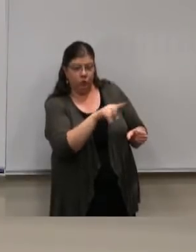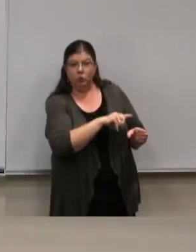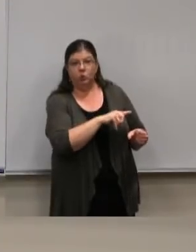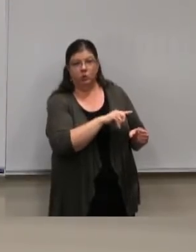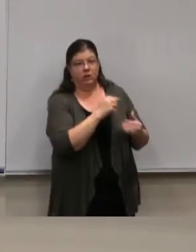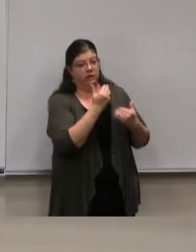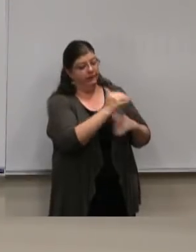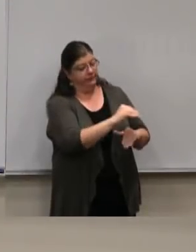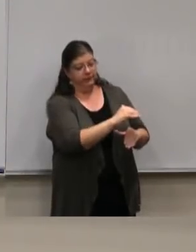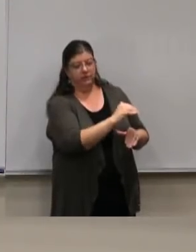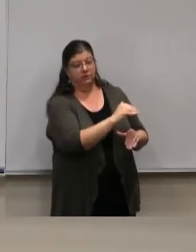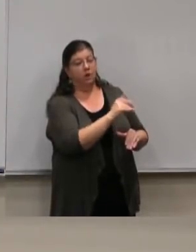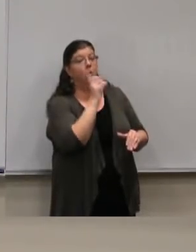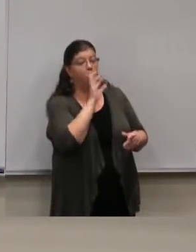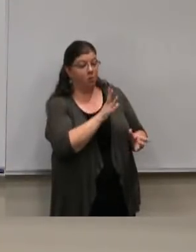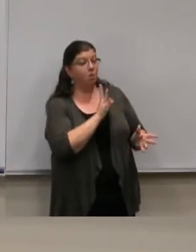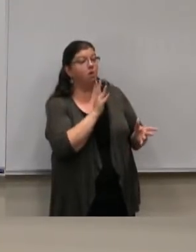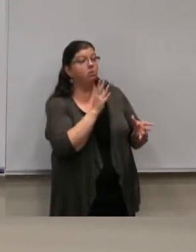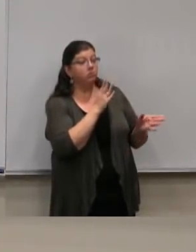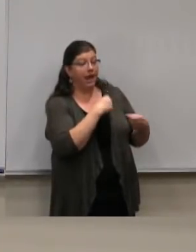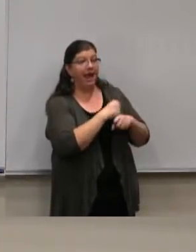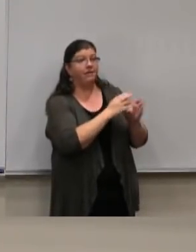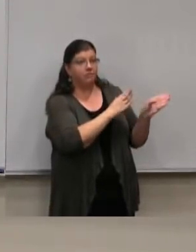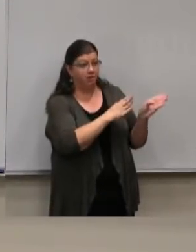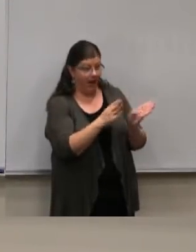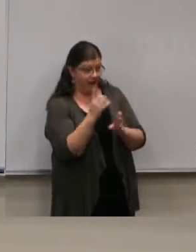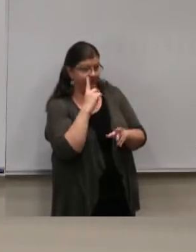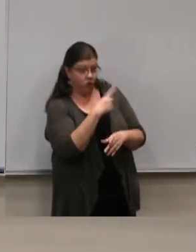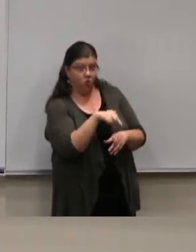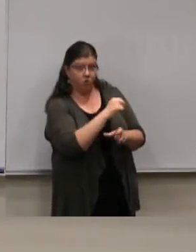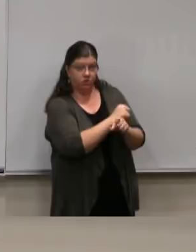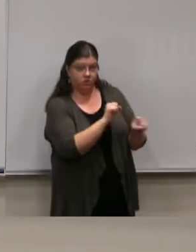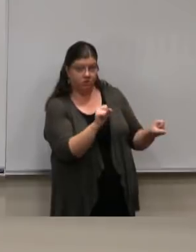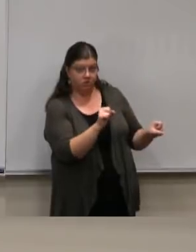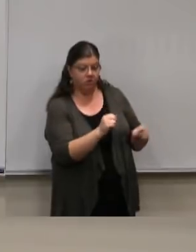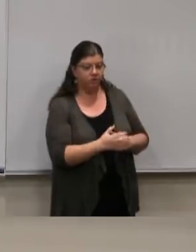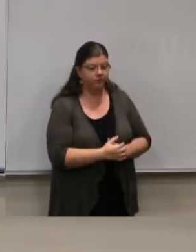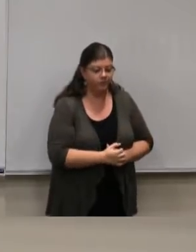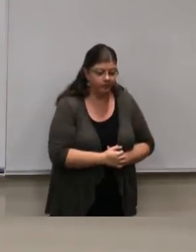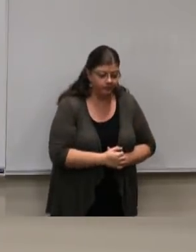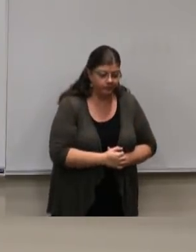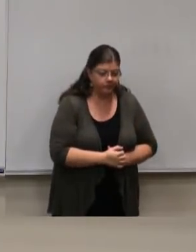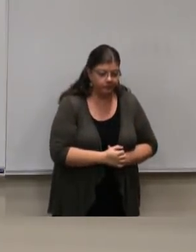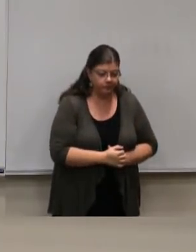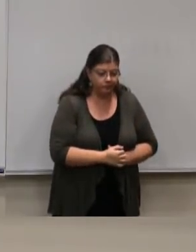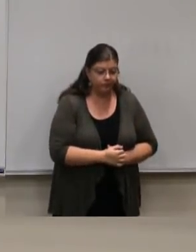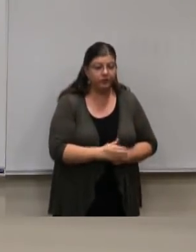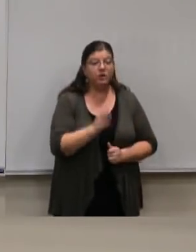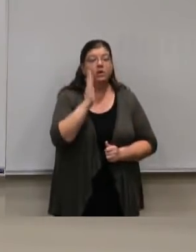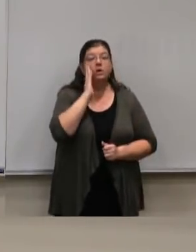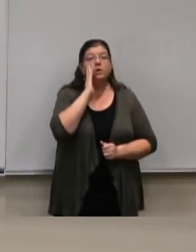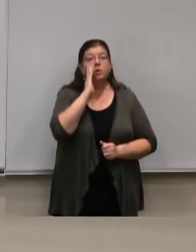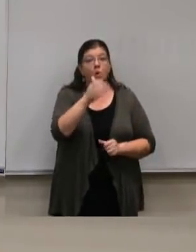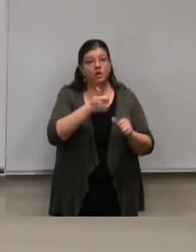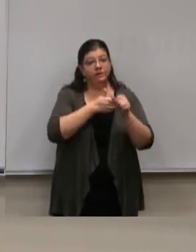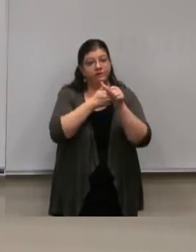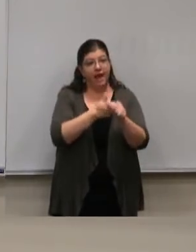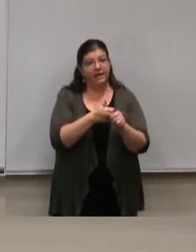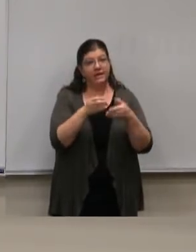And we'll come up with protocols for those, excuse me. We're going to follow the guidance of the state,